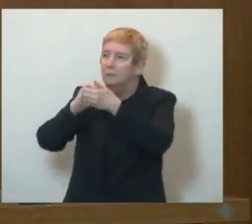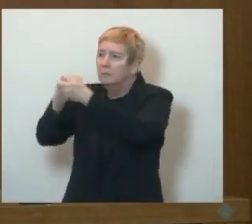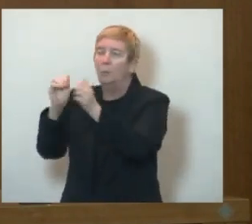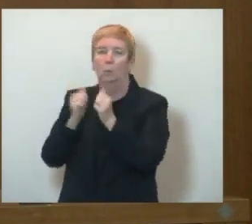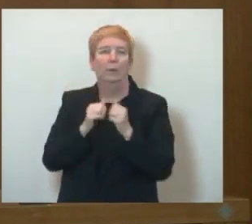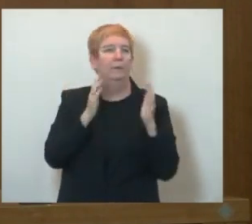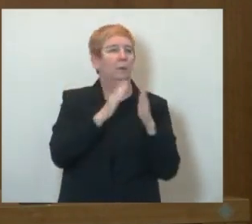MOVE FORWARD.